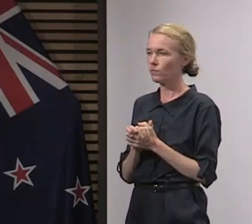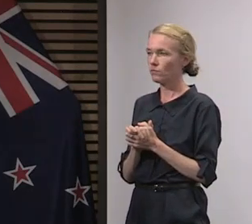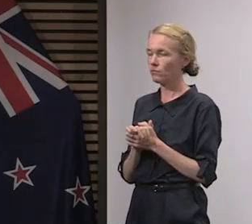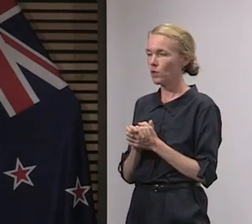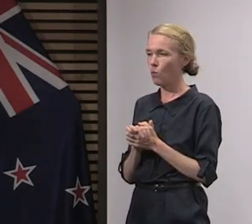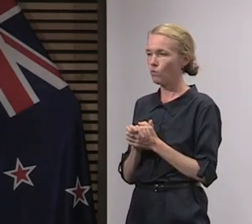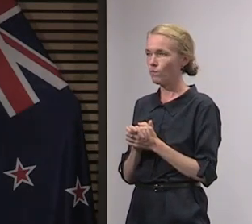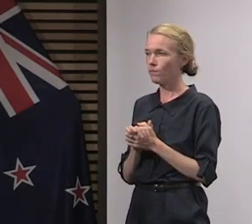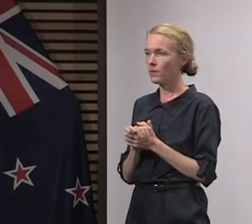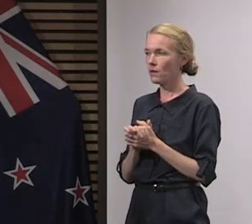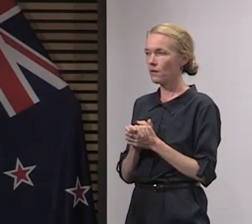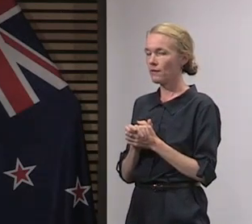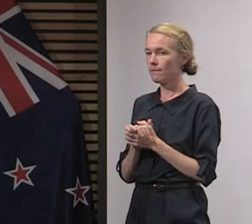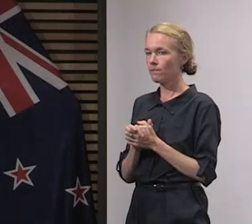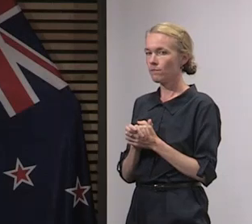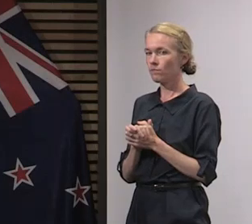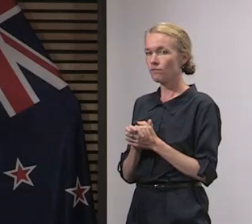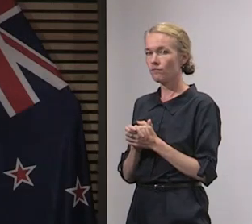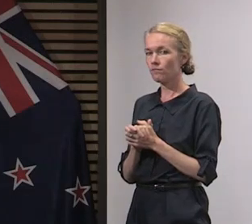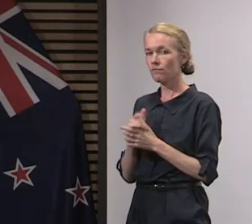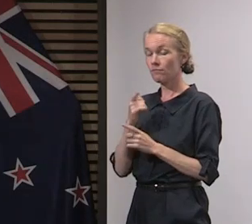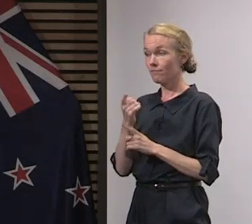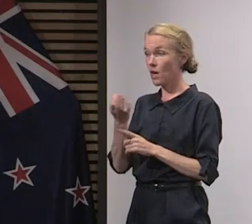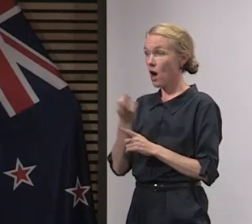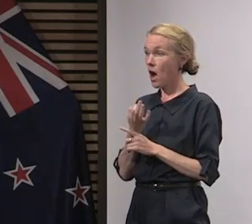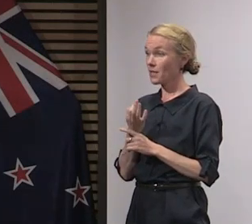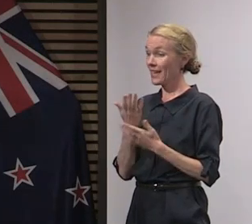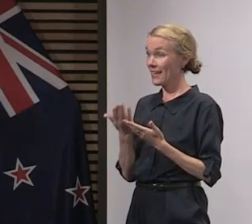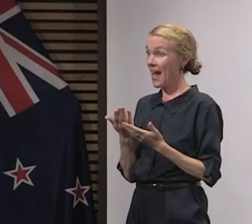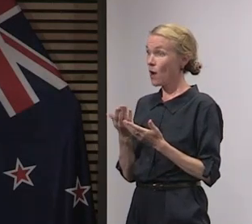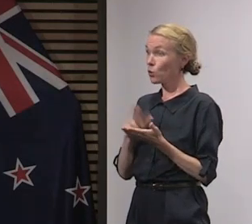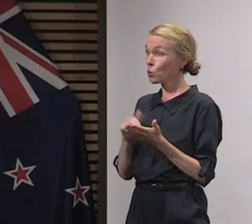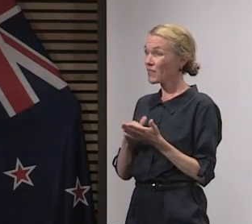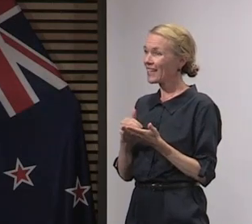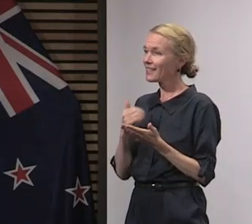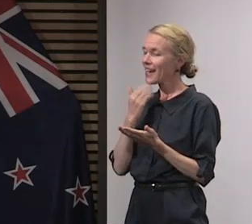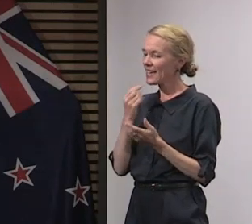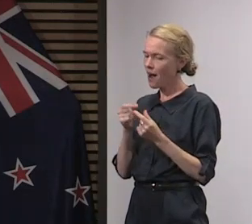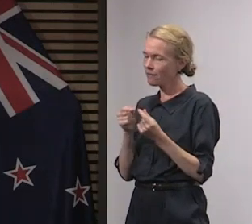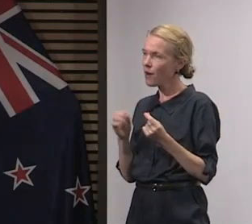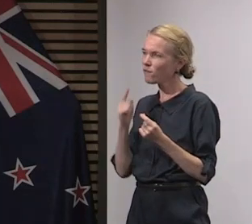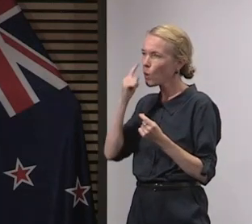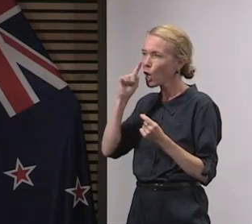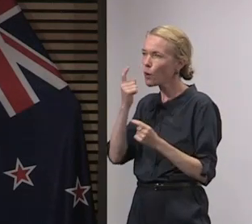Not by virtue of their symptoms being requiring them to have